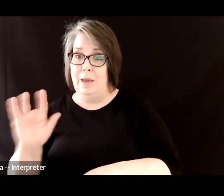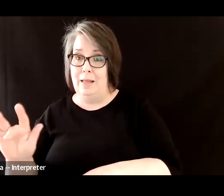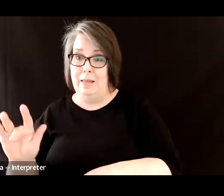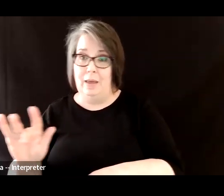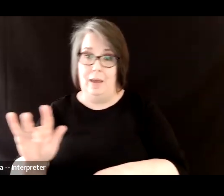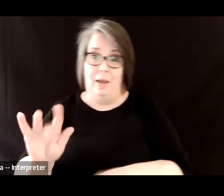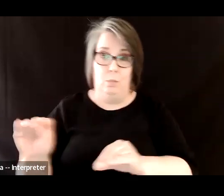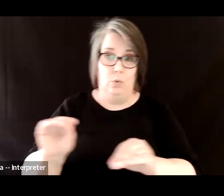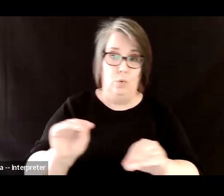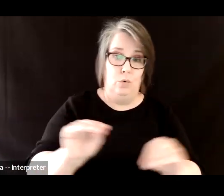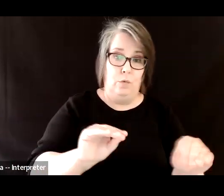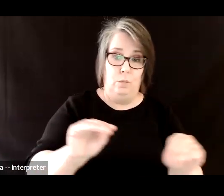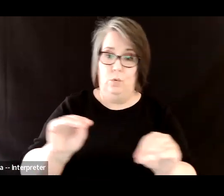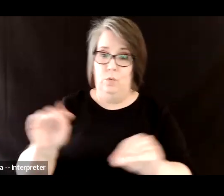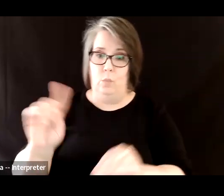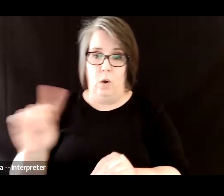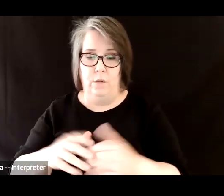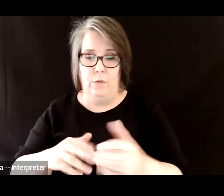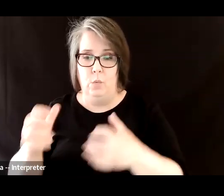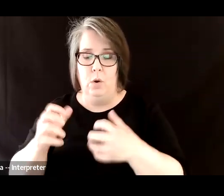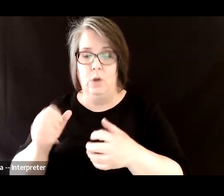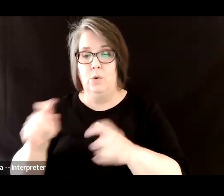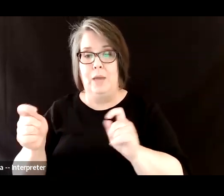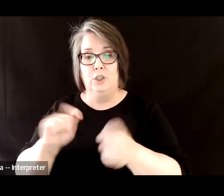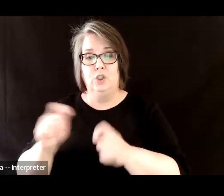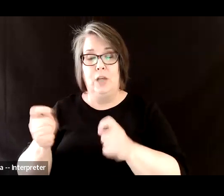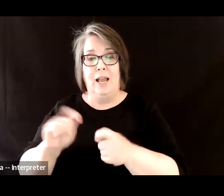screen to whatever works for you. You can change the size of